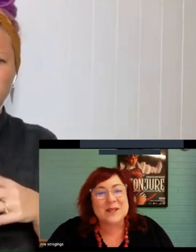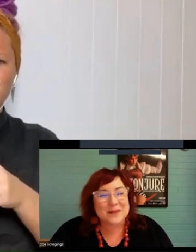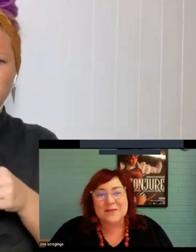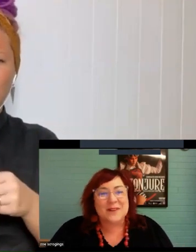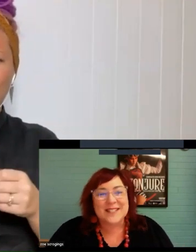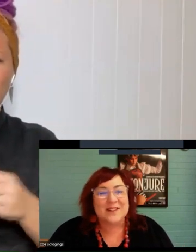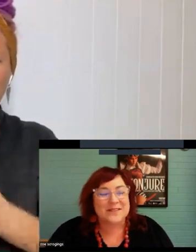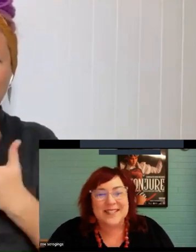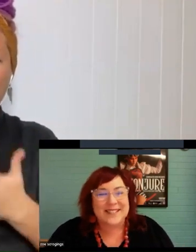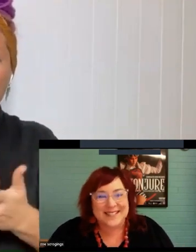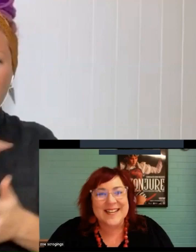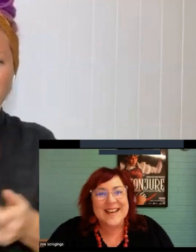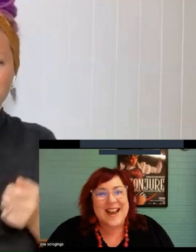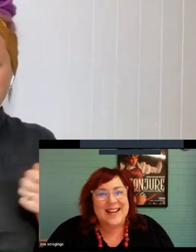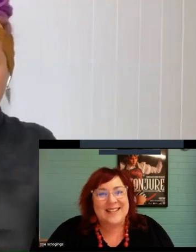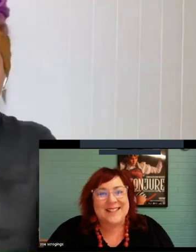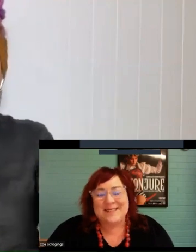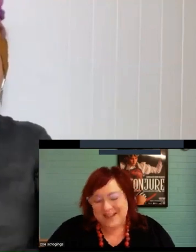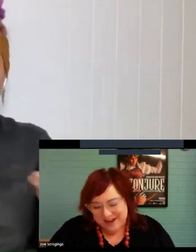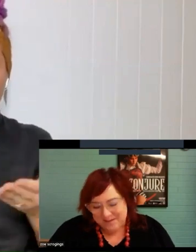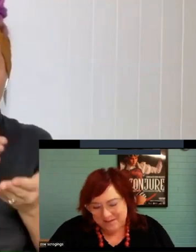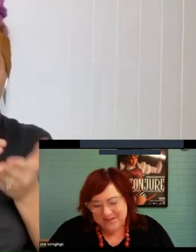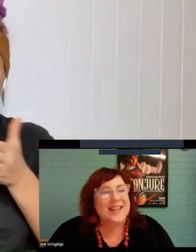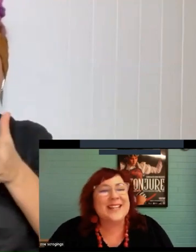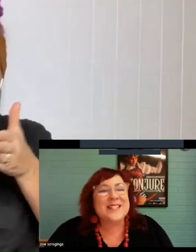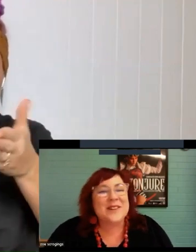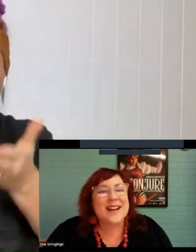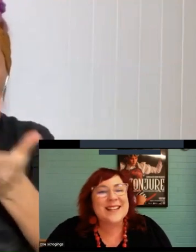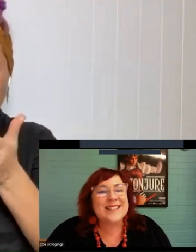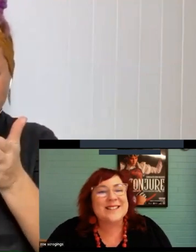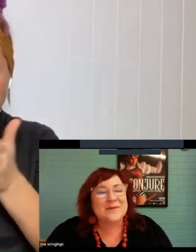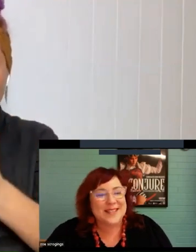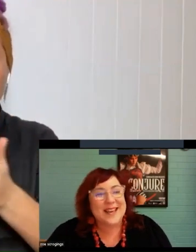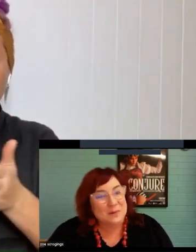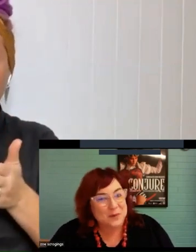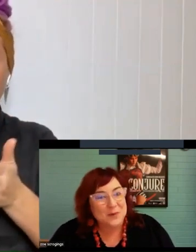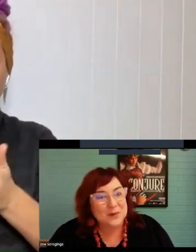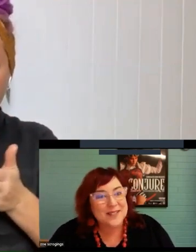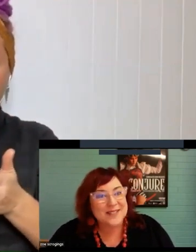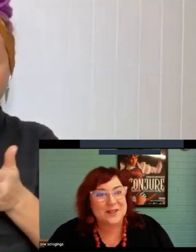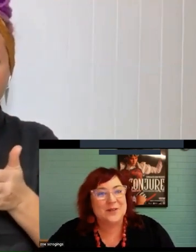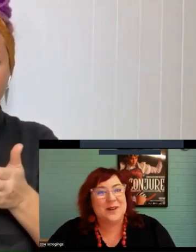ship in the right direction. And they interact with our board who